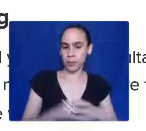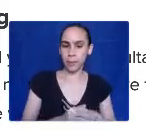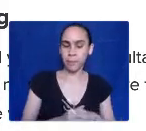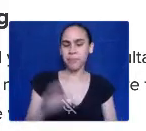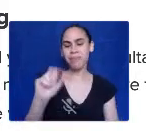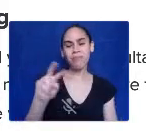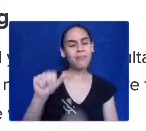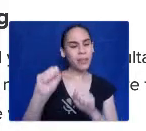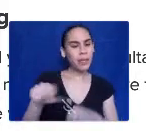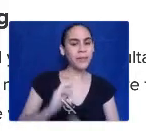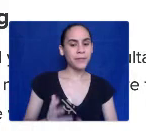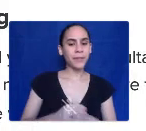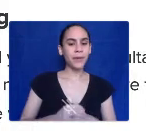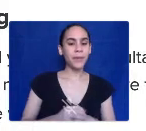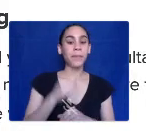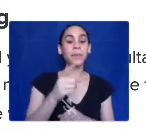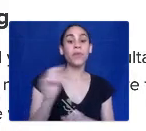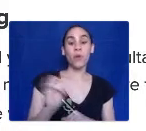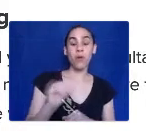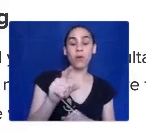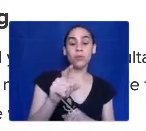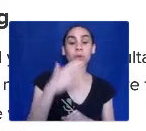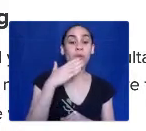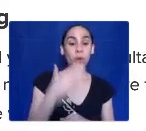can output pdfs at the end of the day because when you submit your resume it should be a pdf